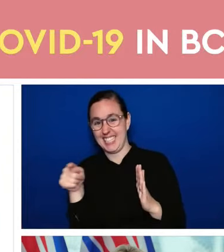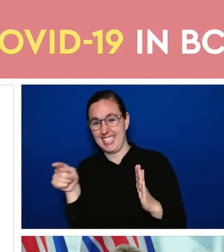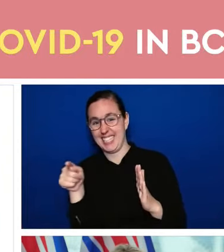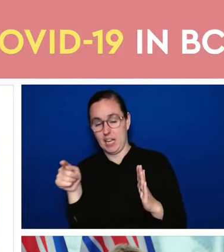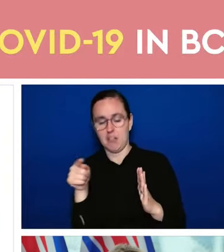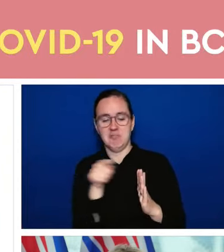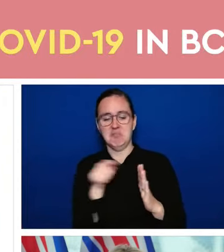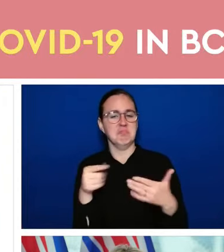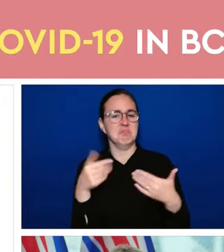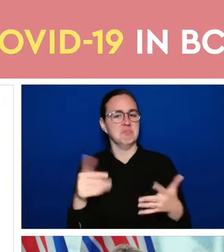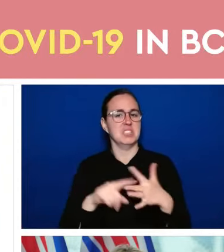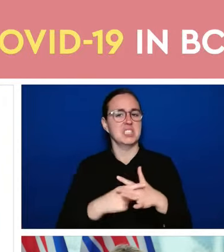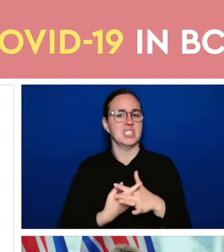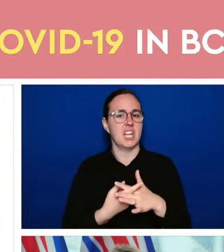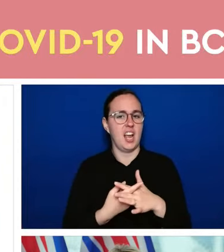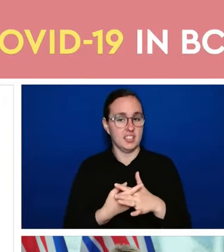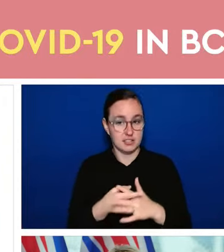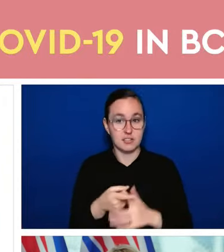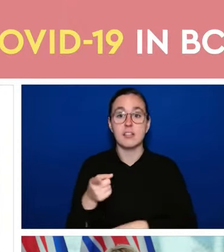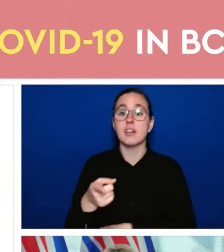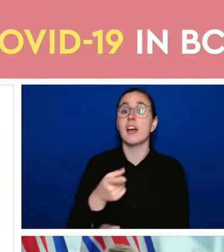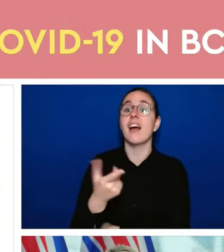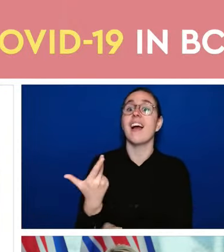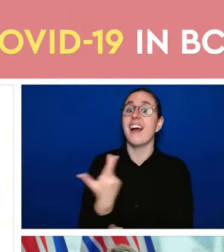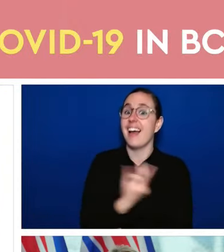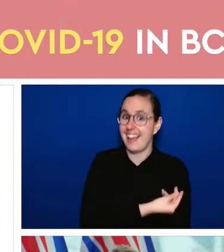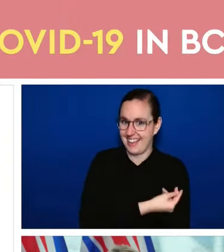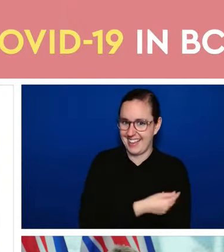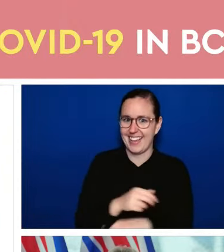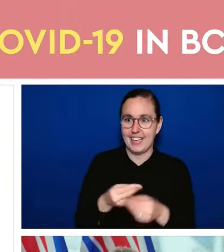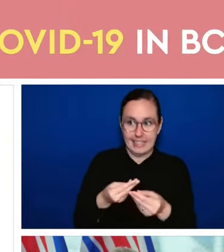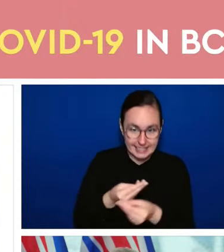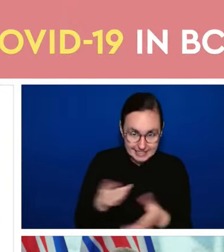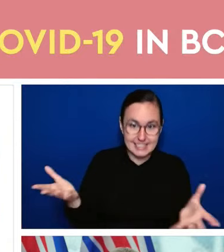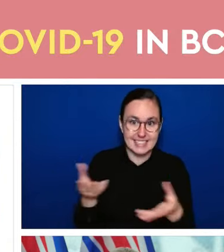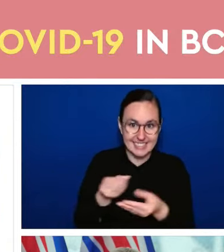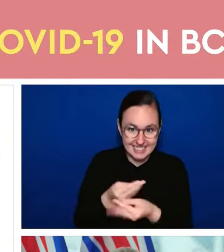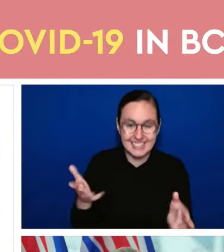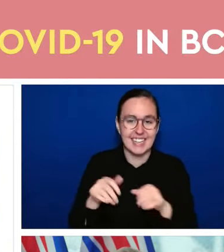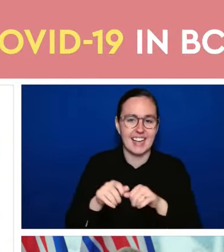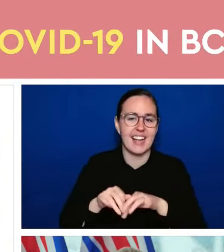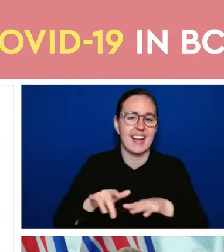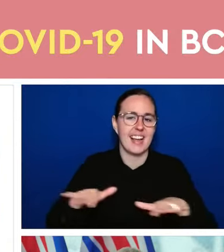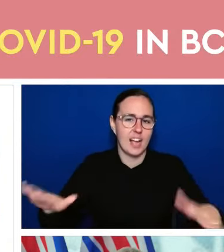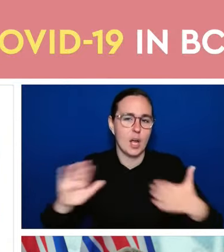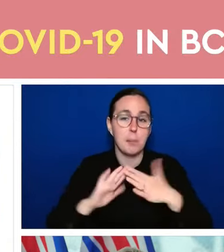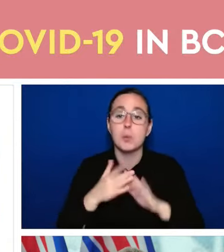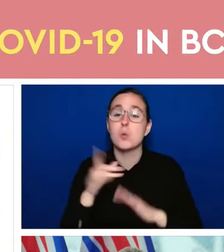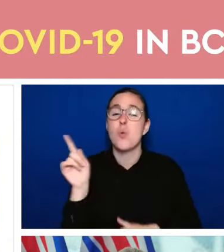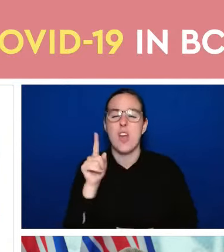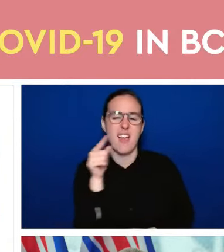people in the community and will be available in all of our firms